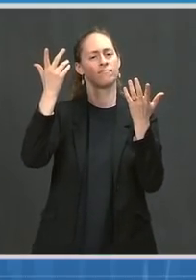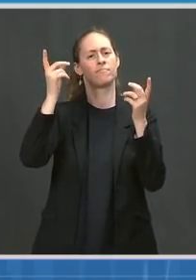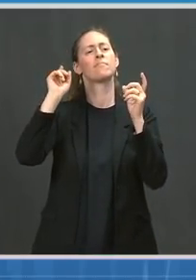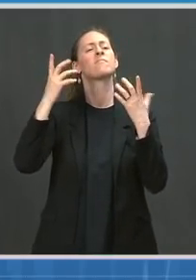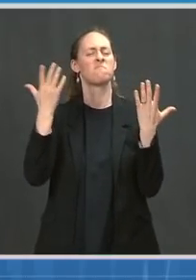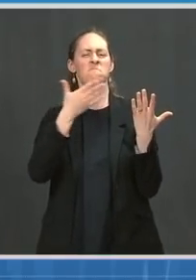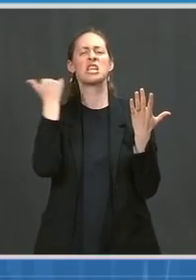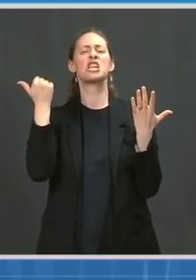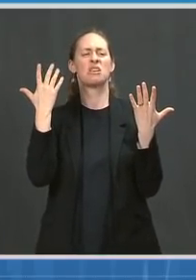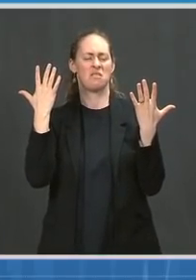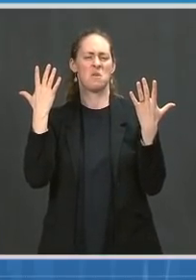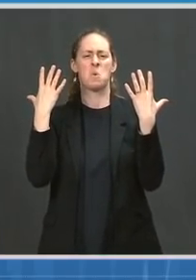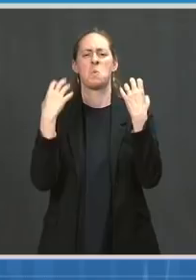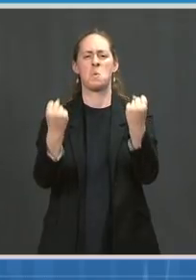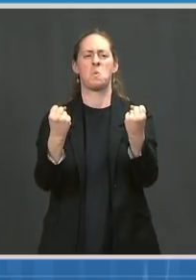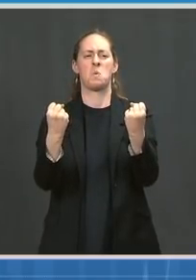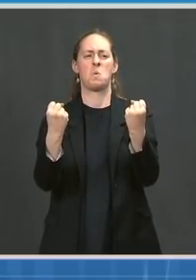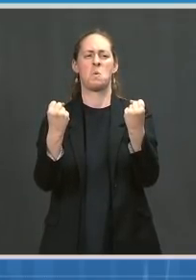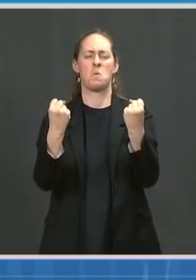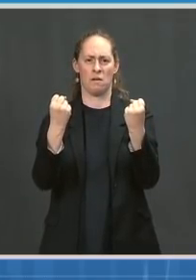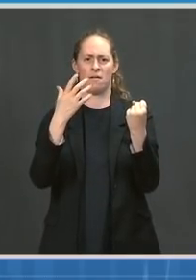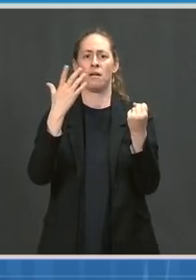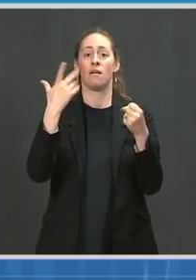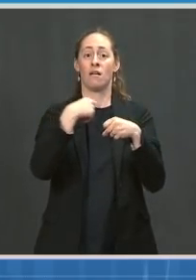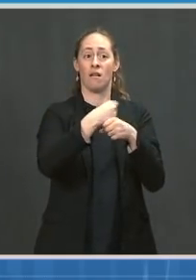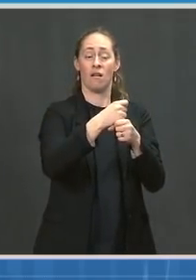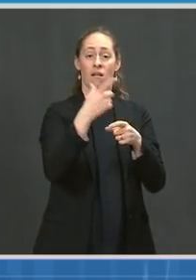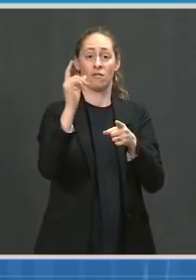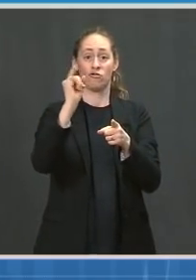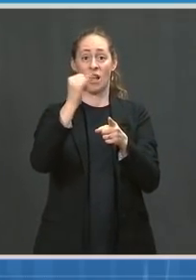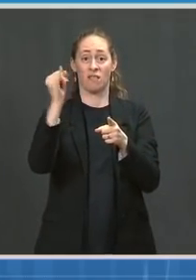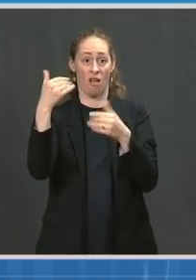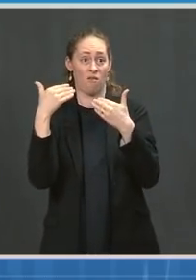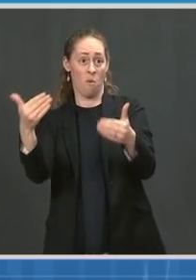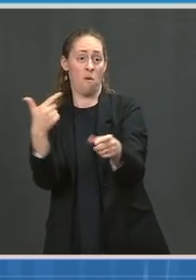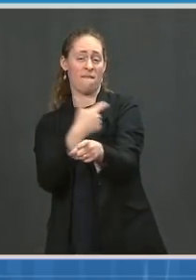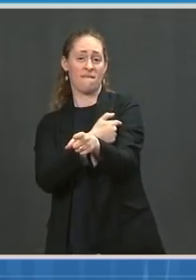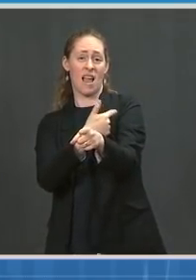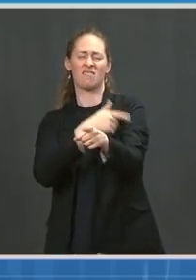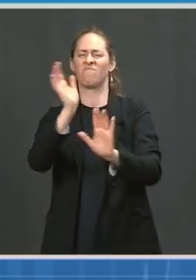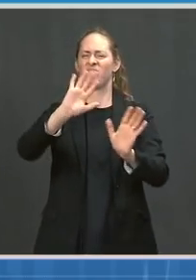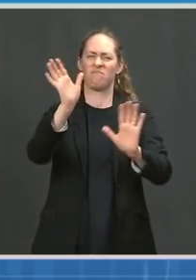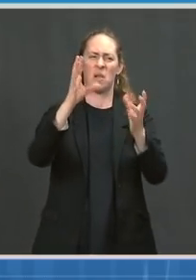they have recommended a pause in the use of the Johnson & Johnson vaccine as they review data